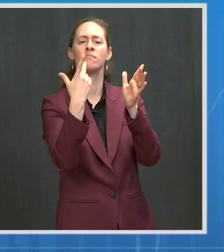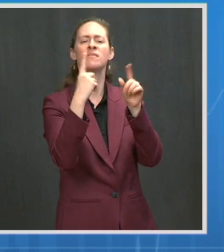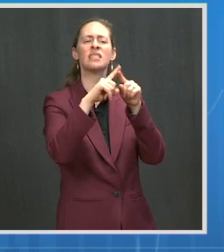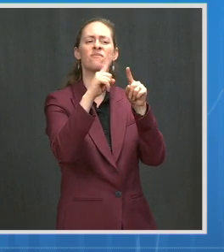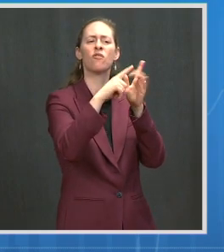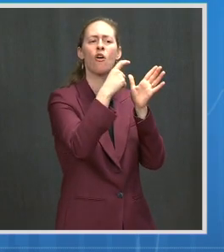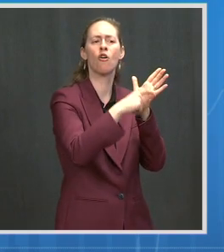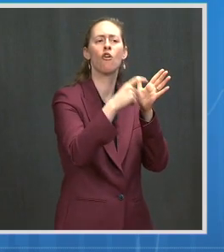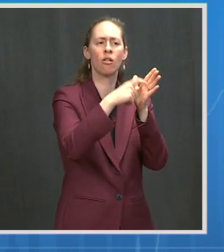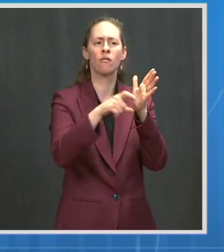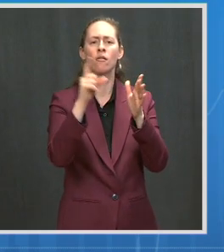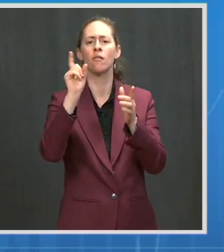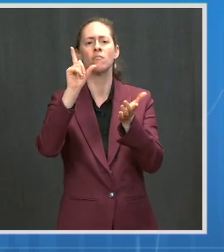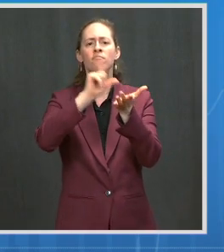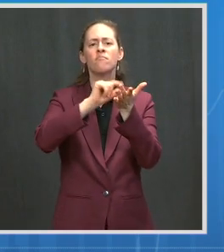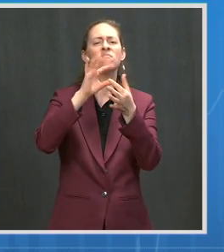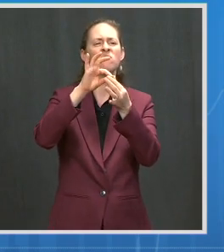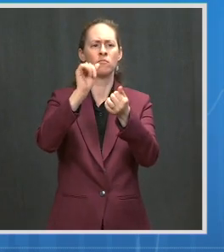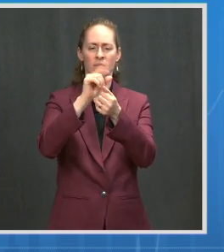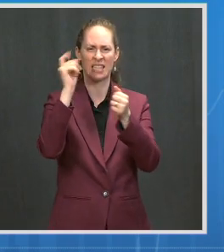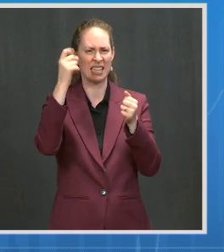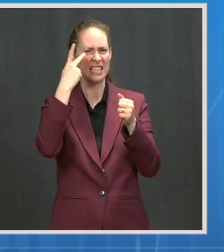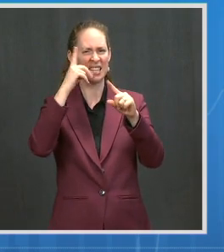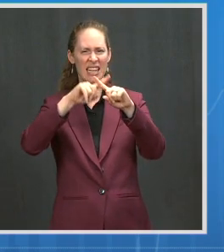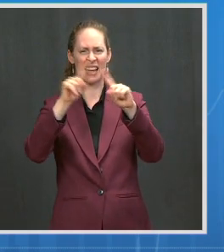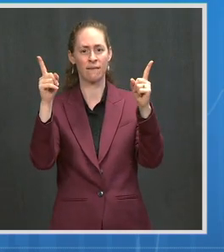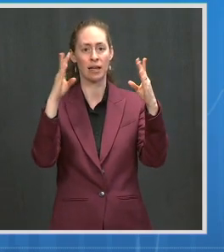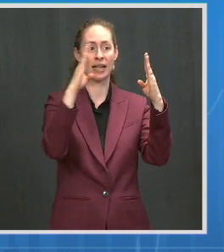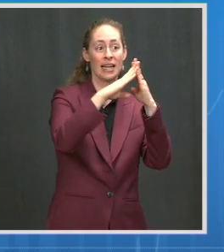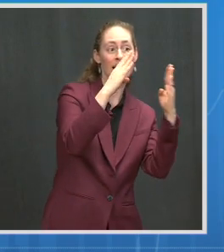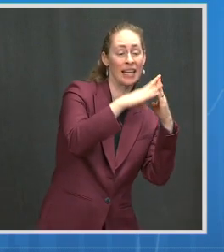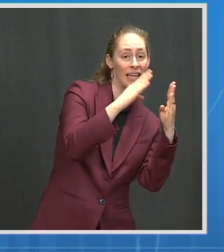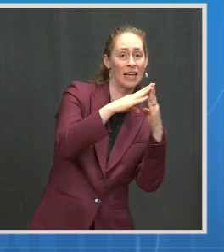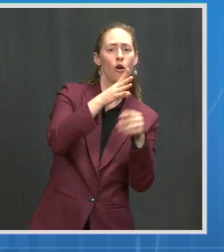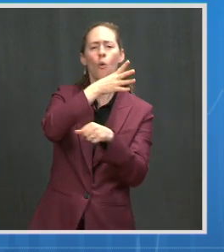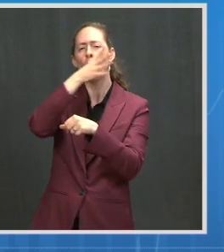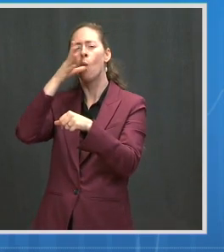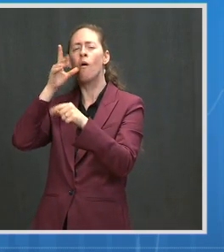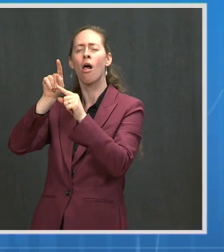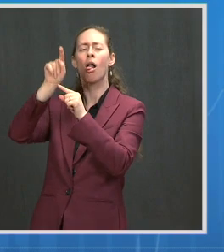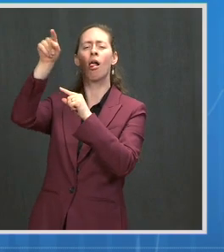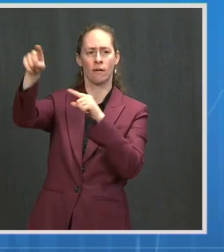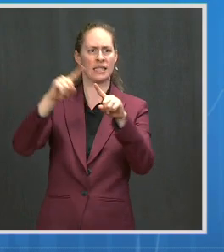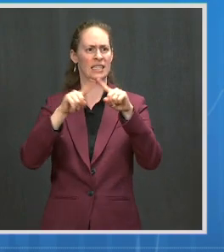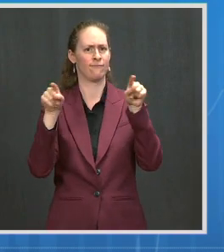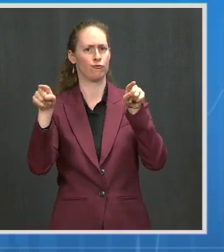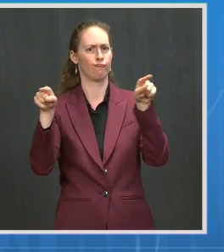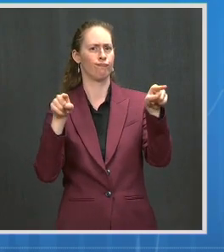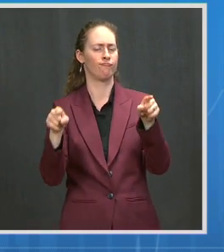We looked at county-level vaccination data for people 18 and older from 49 states and Washington, D.C.